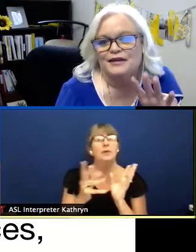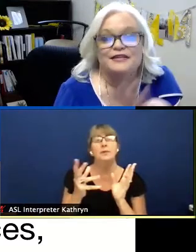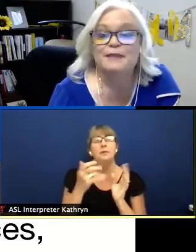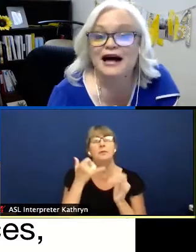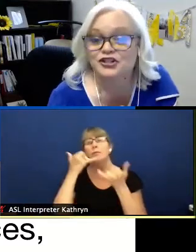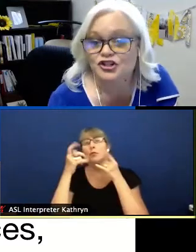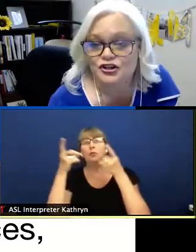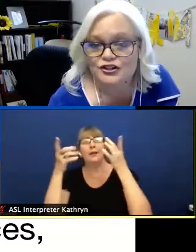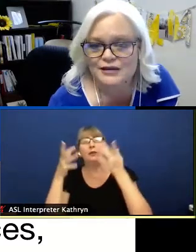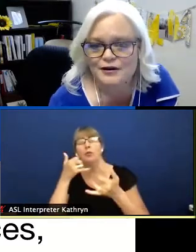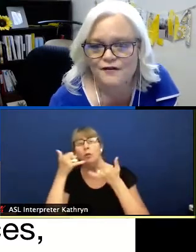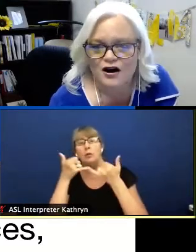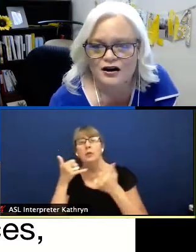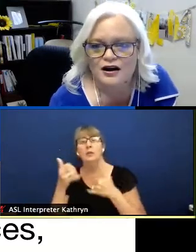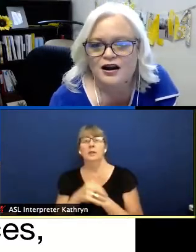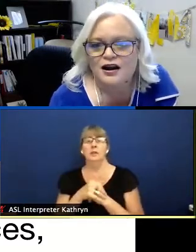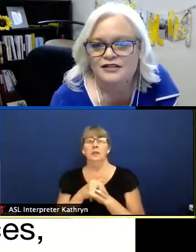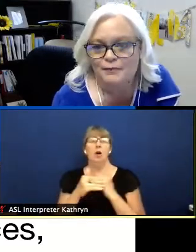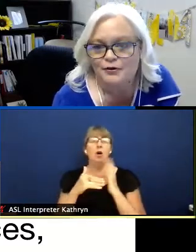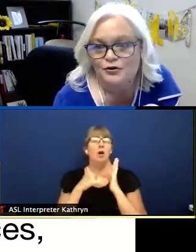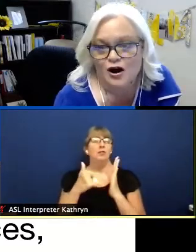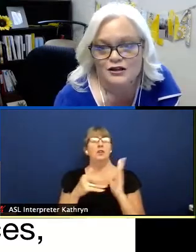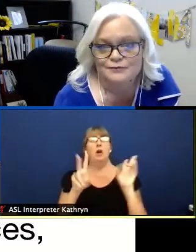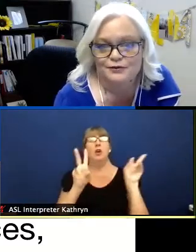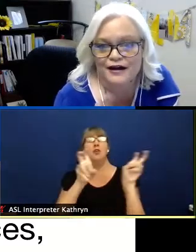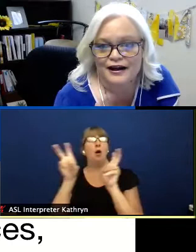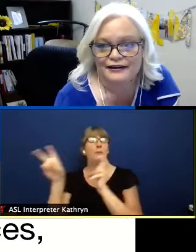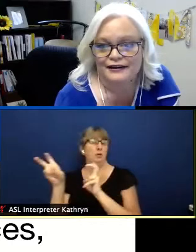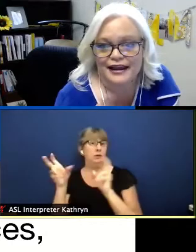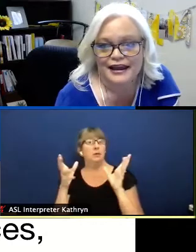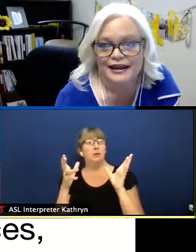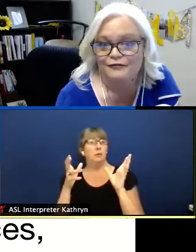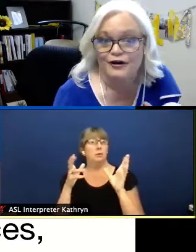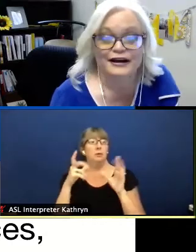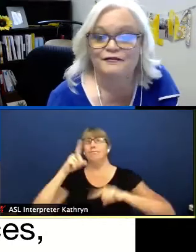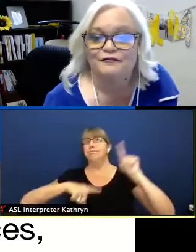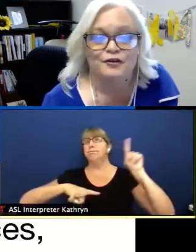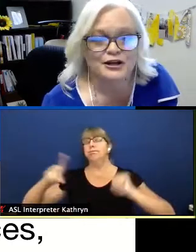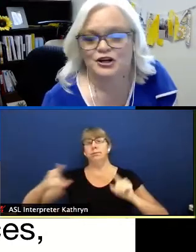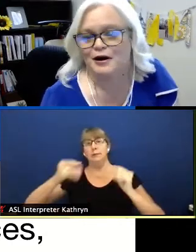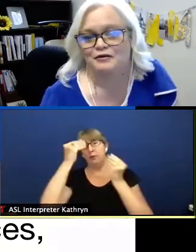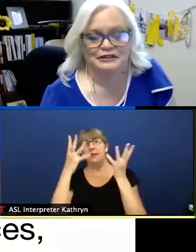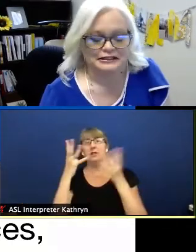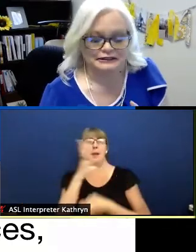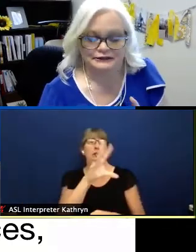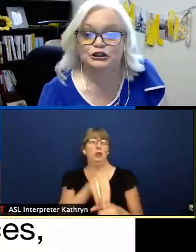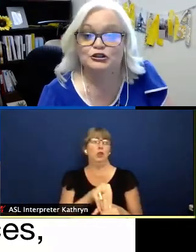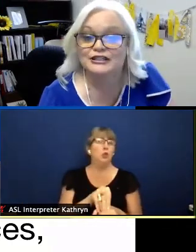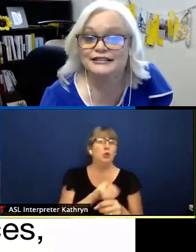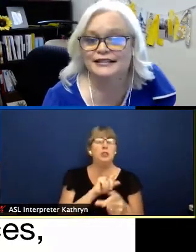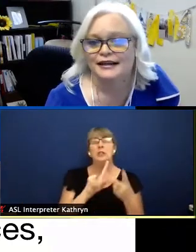This past year, some of our topical calls provided a variety of information about inclusion